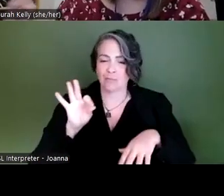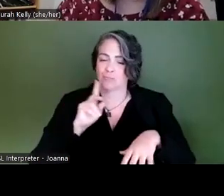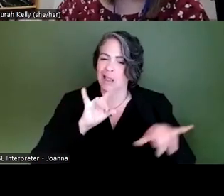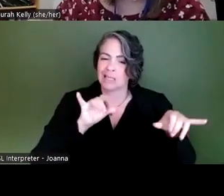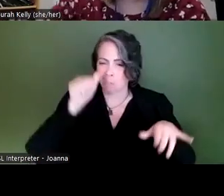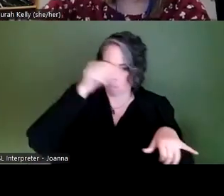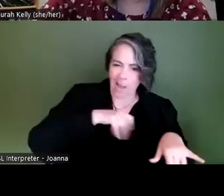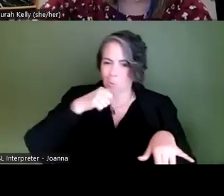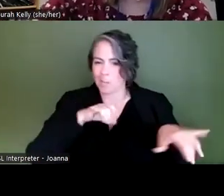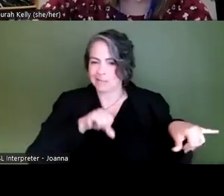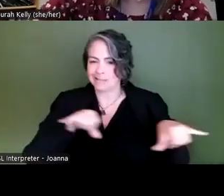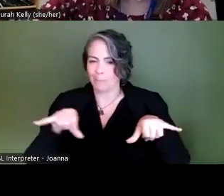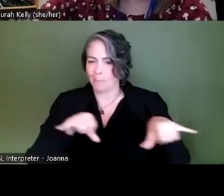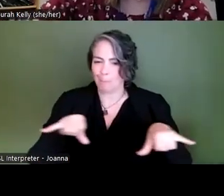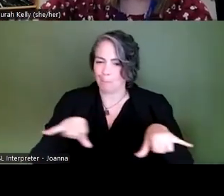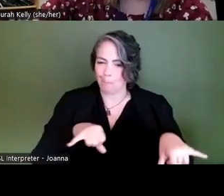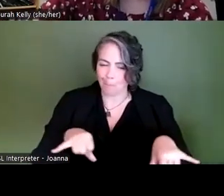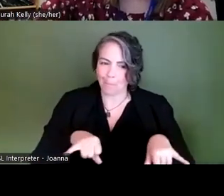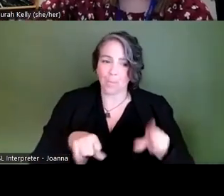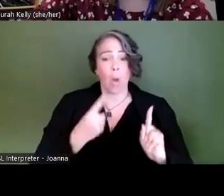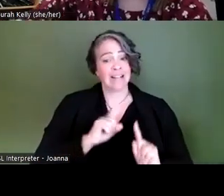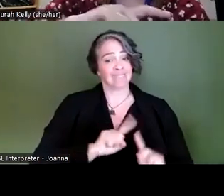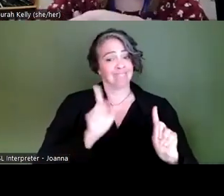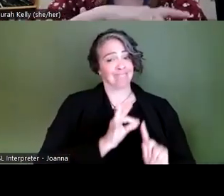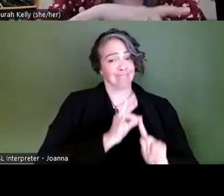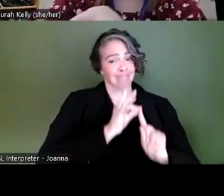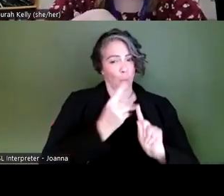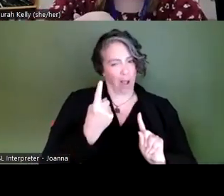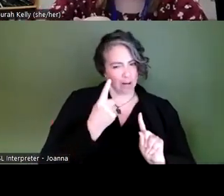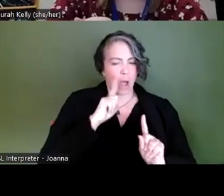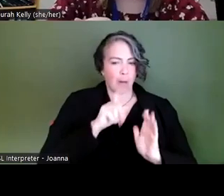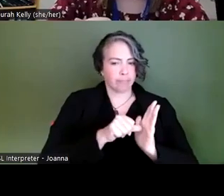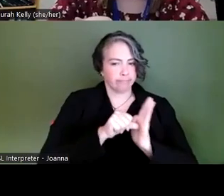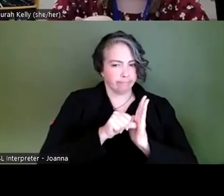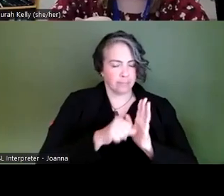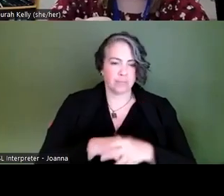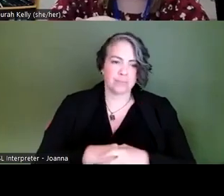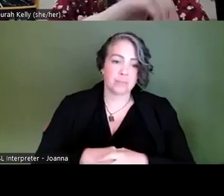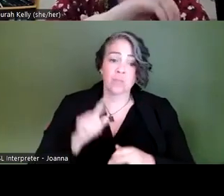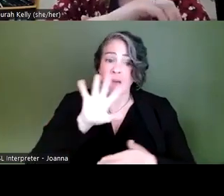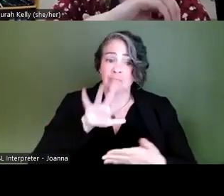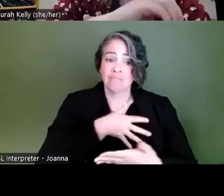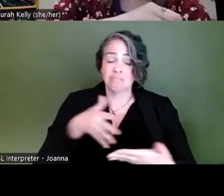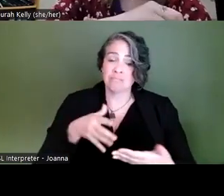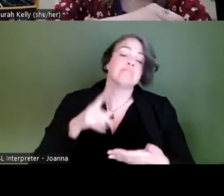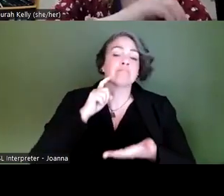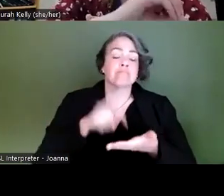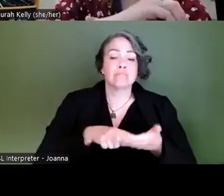the one difference that we found. So first here that you'll see are that Black or Hispanic, gay